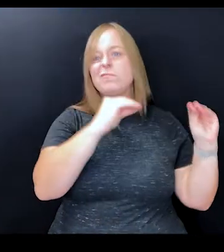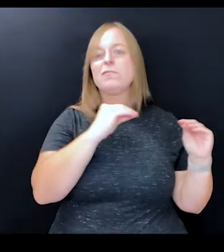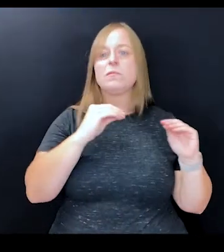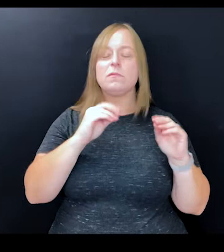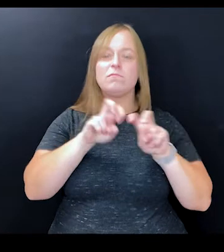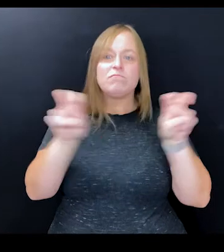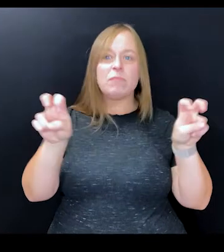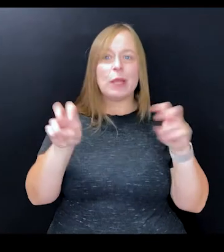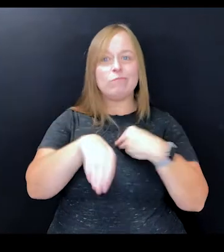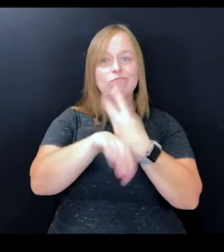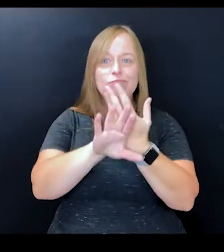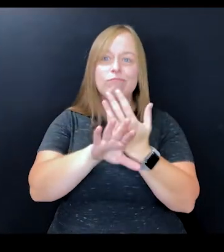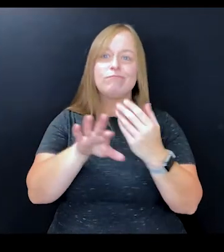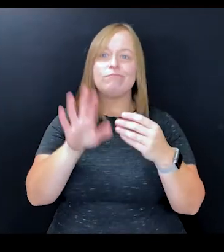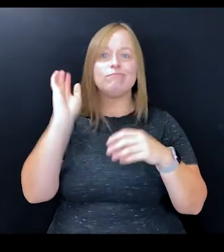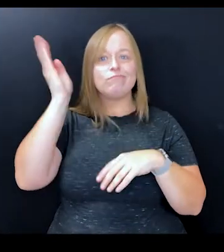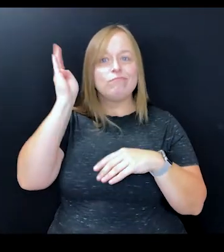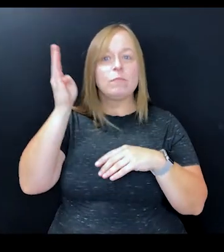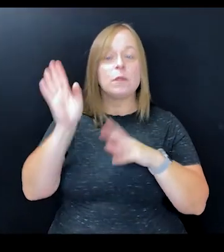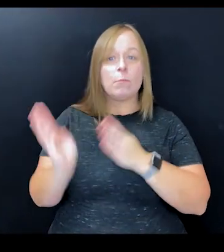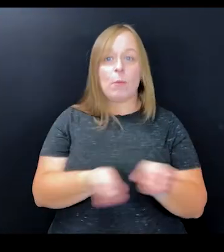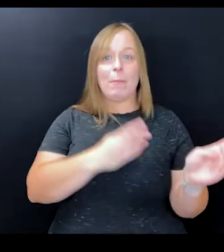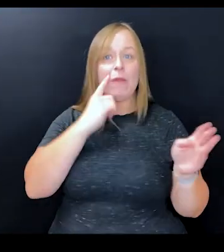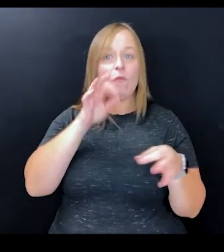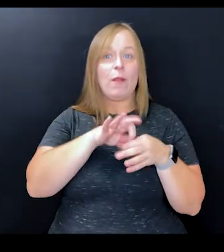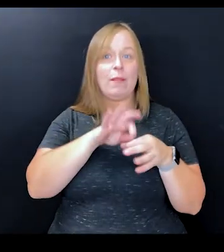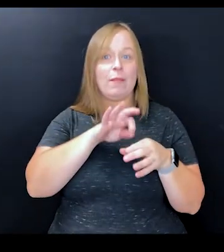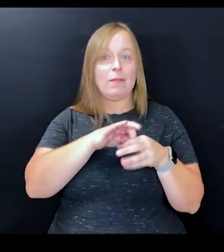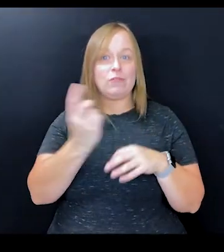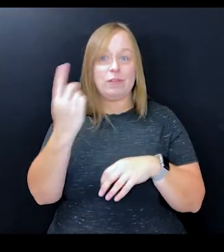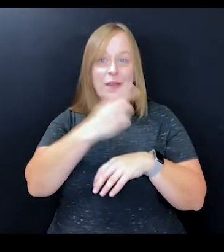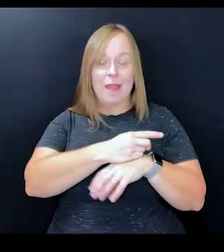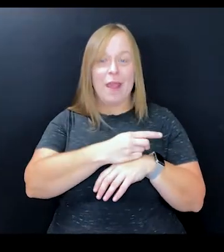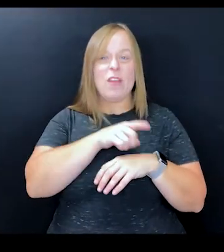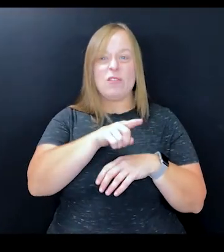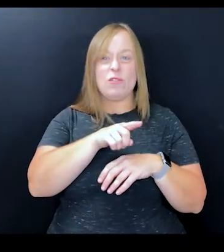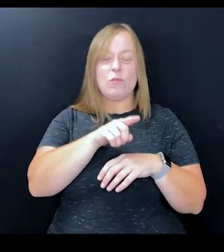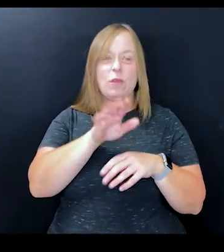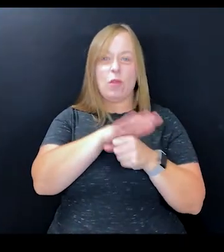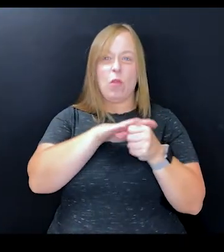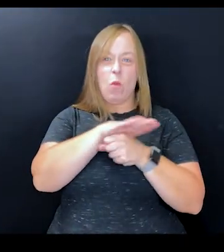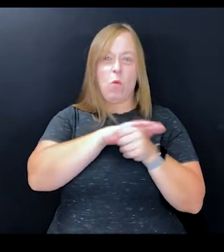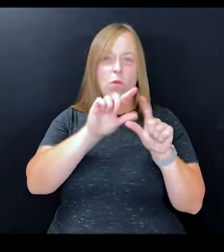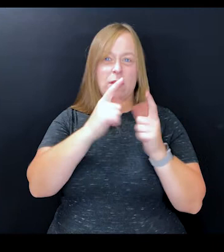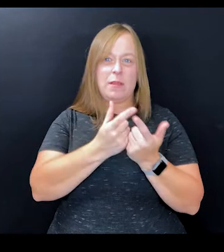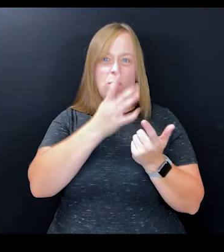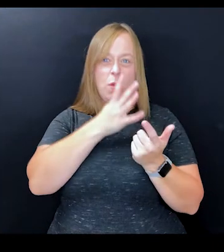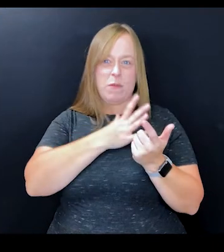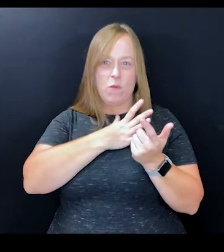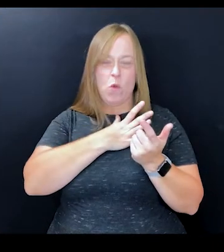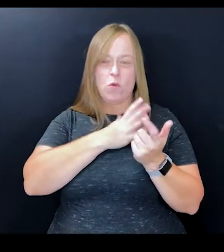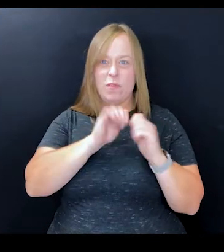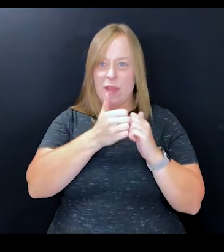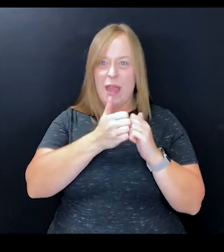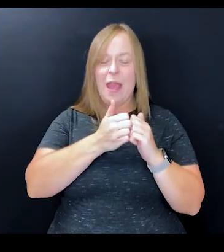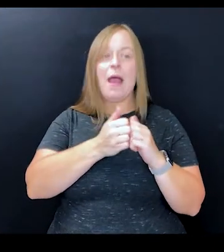where voters can prepare for election day. You can find your local League of Women Voters branch by